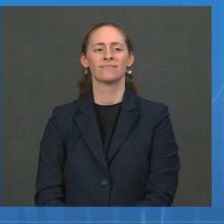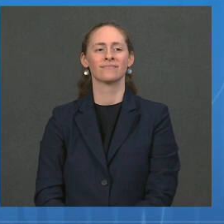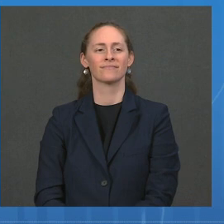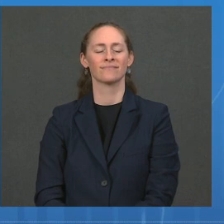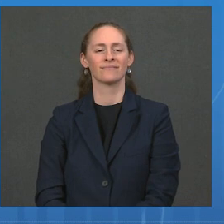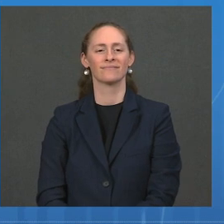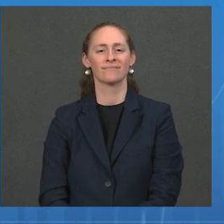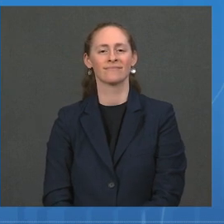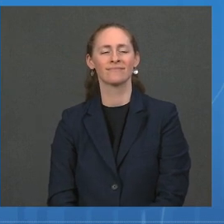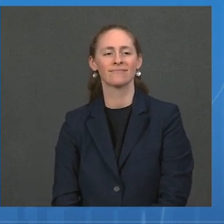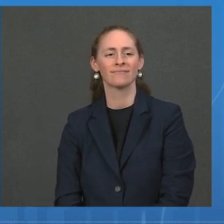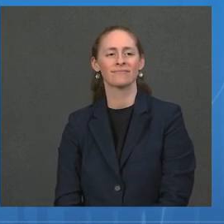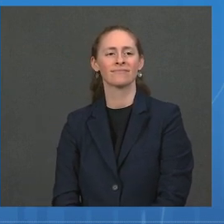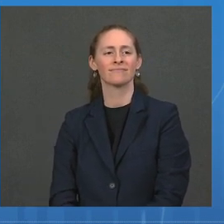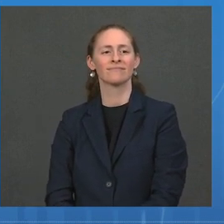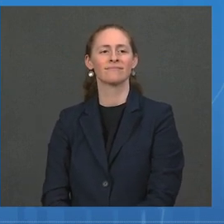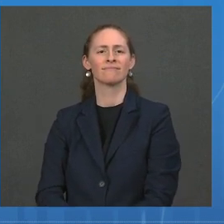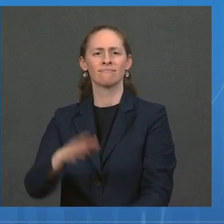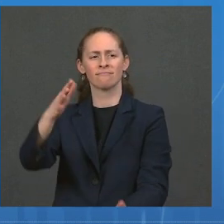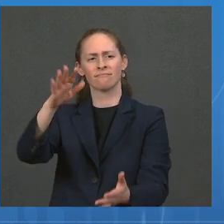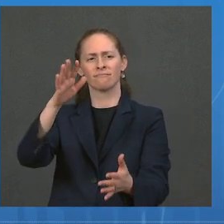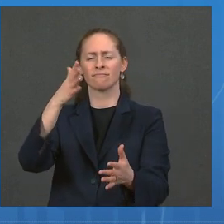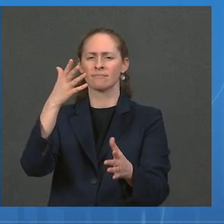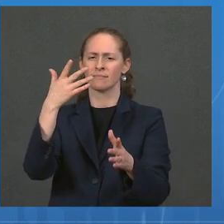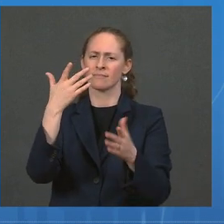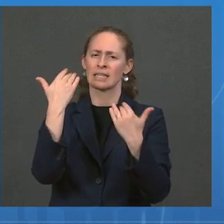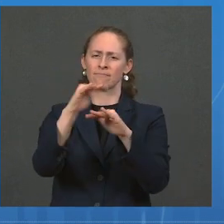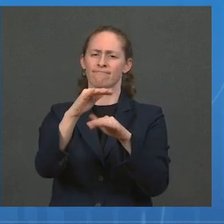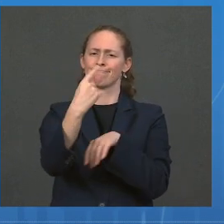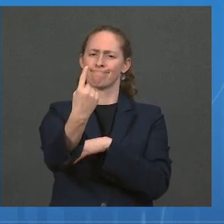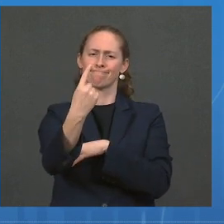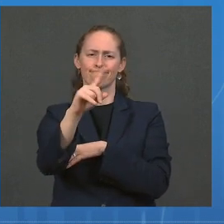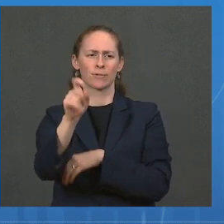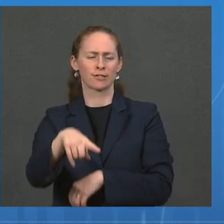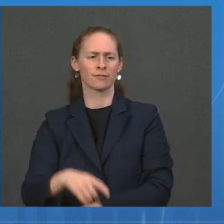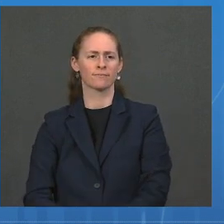Please keep your questions to one question. First, let's go to Sasha Pezenik at ABC News.